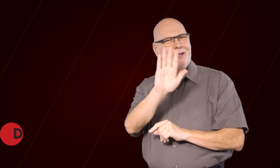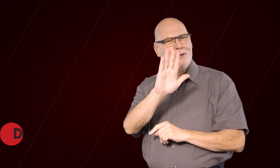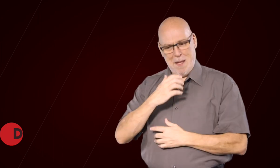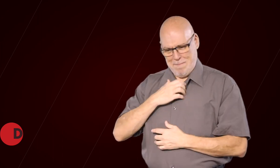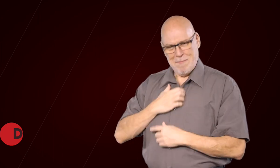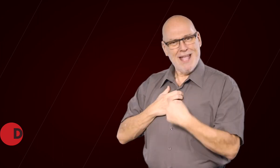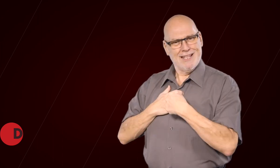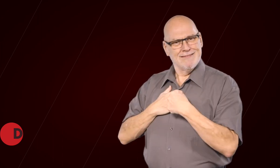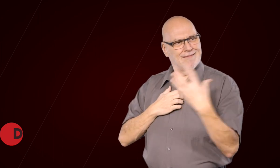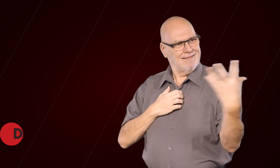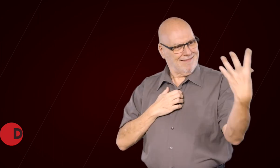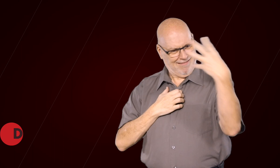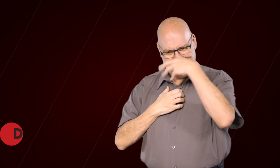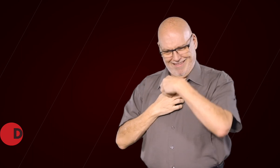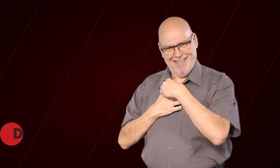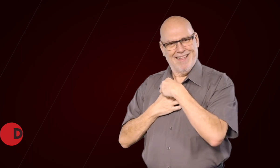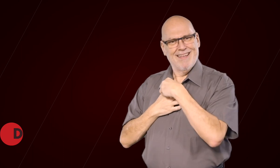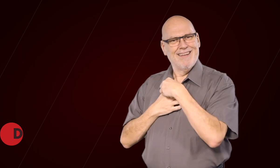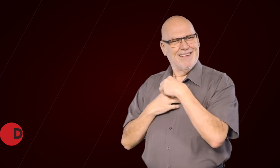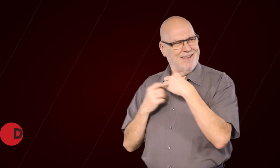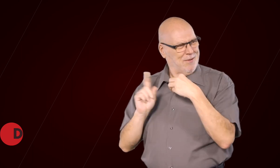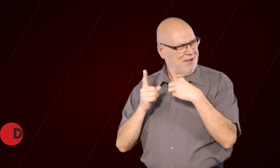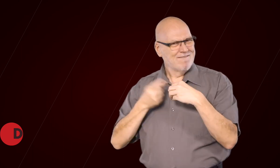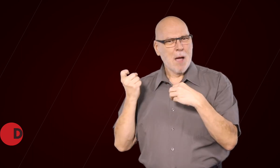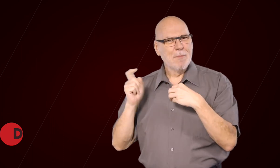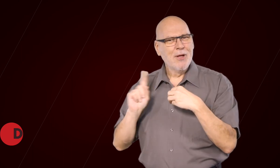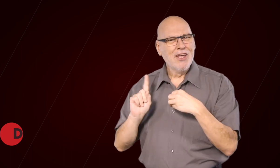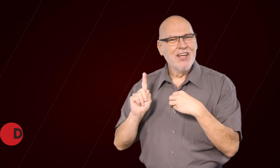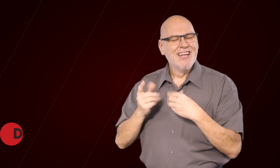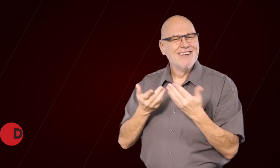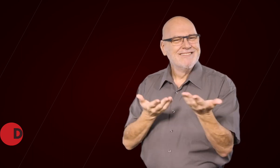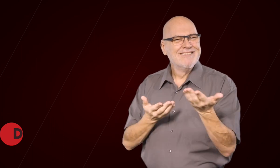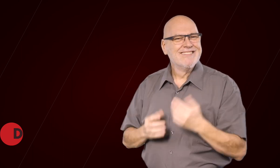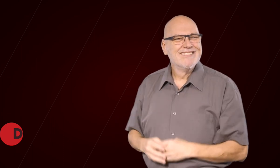Where did your passion come from?